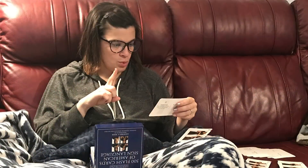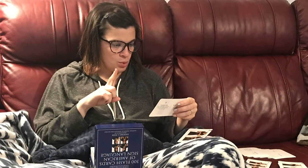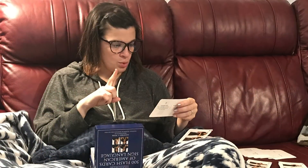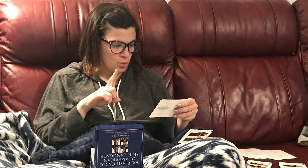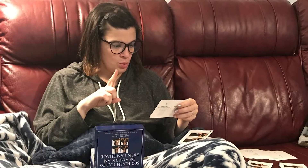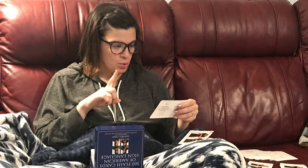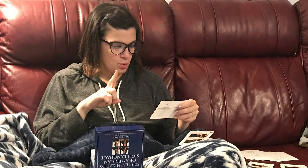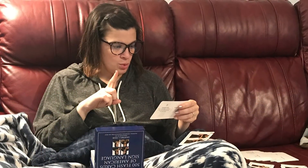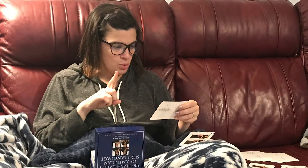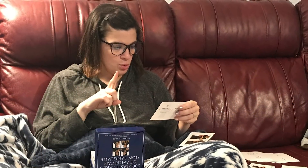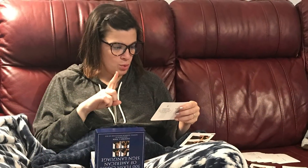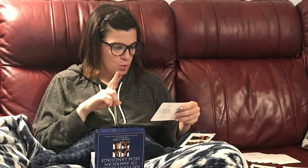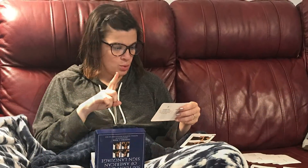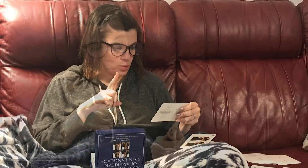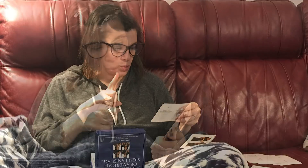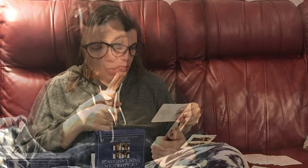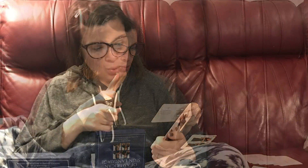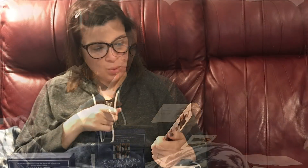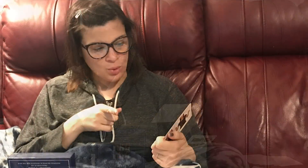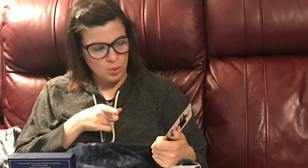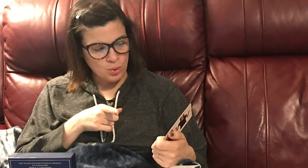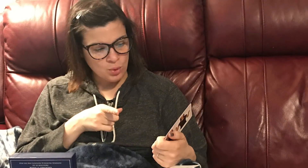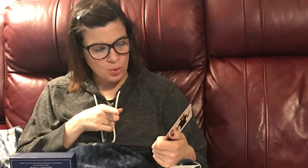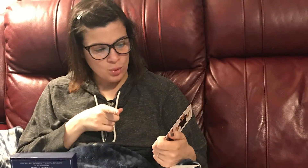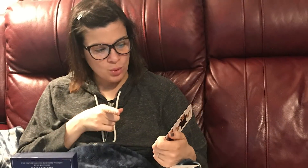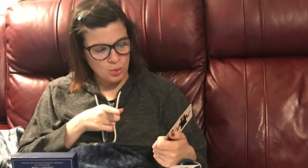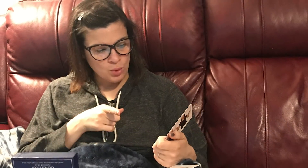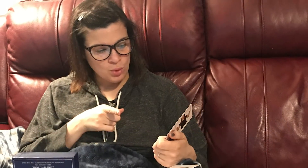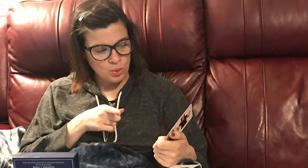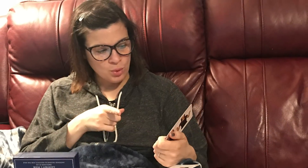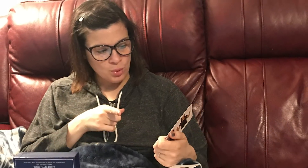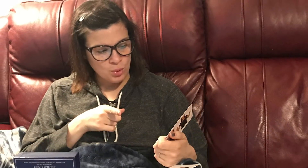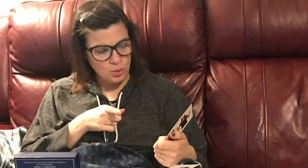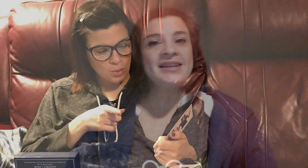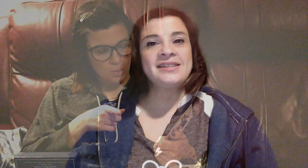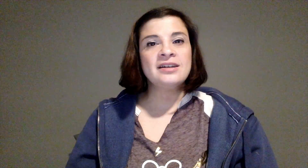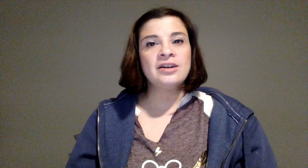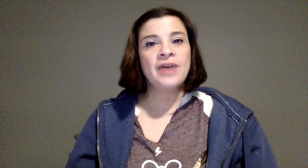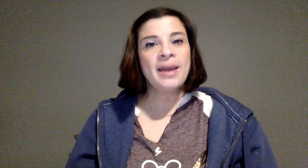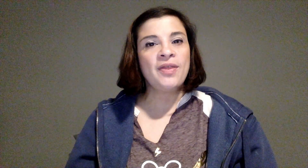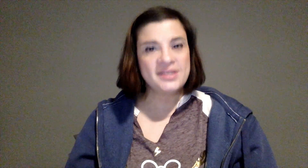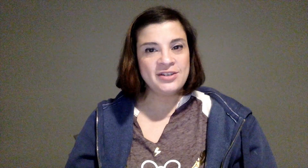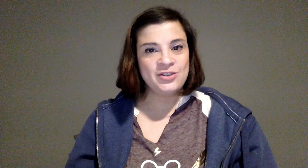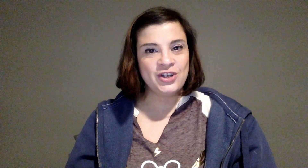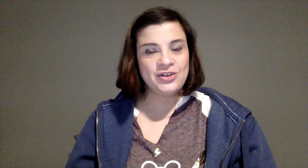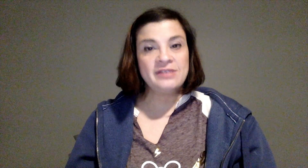The hard part for me right now, and the frustrating is like putting it all together and trying to create sentences, because the grammar and the sentence structure